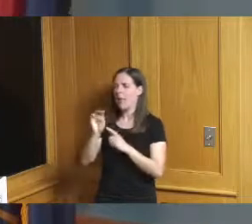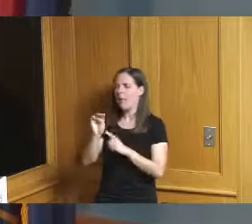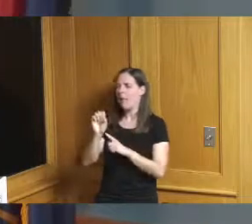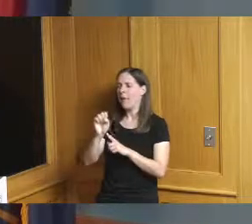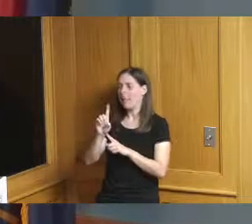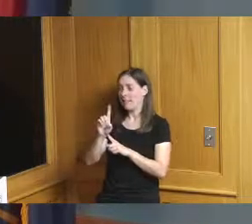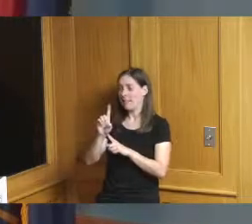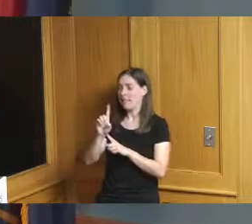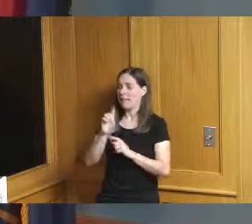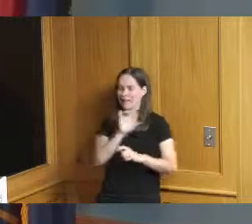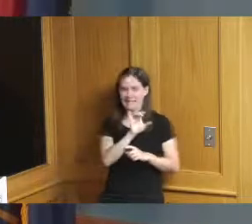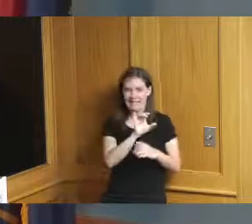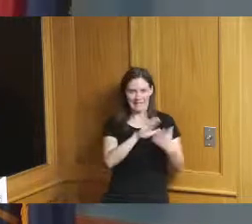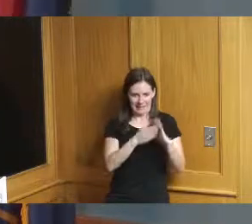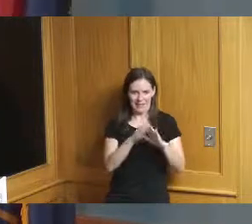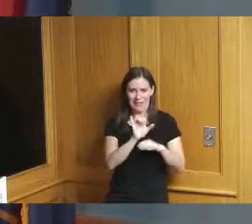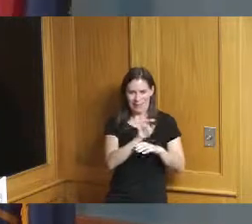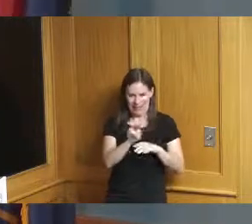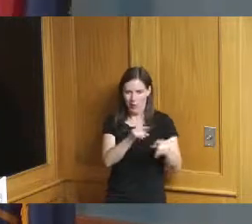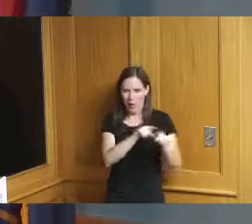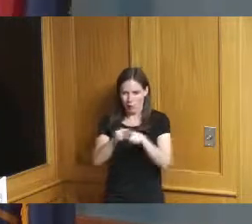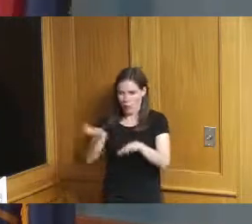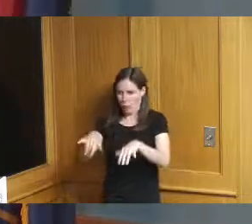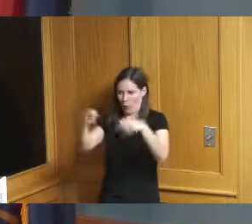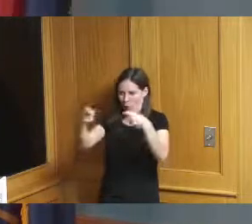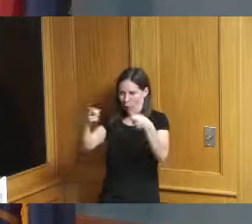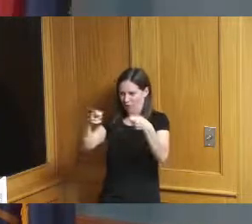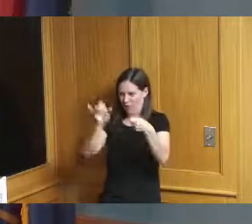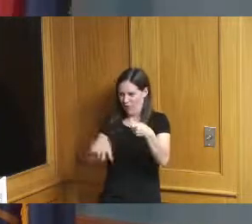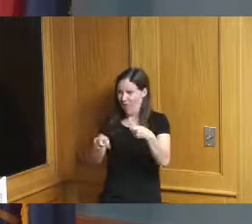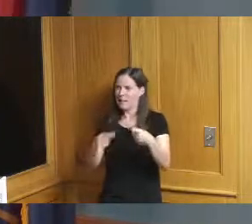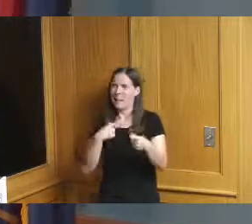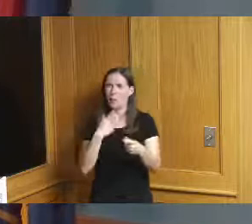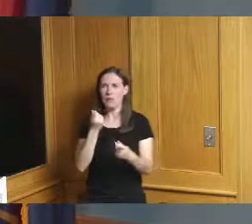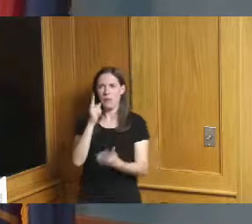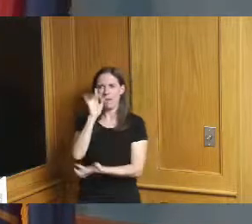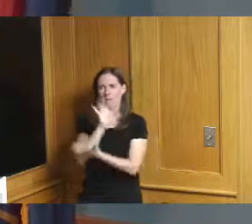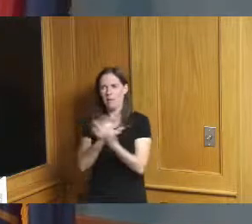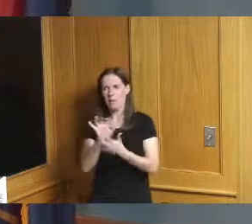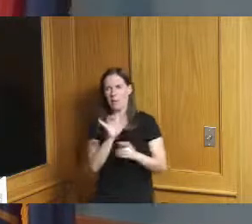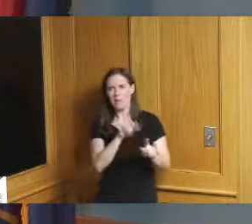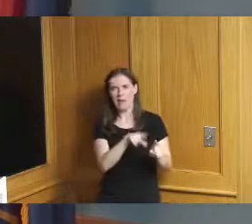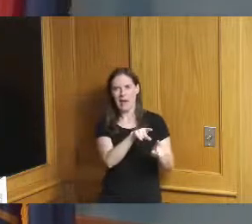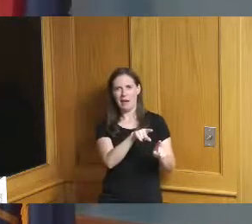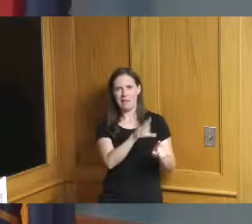by the city of cincinnati and that was a little confusing for me especially since it's a 50 50